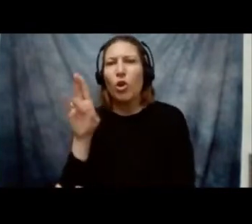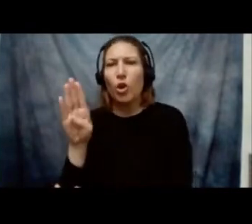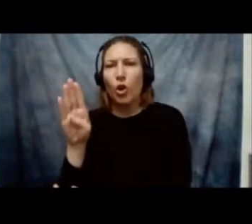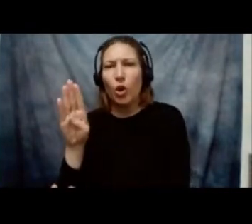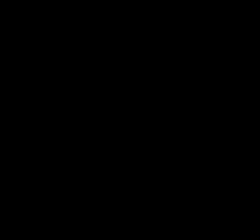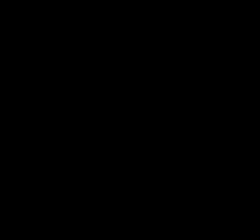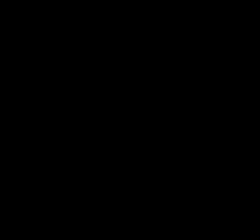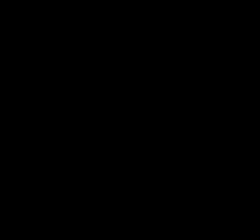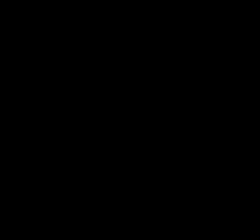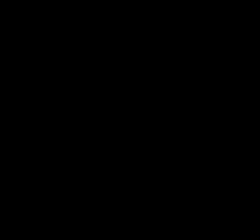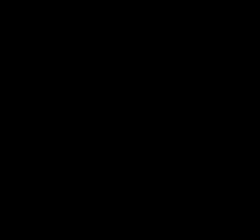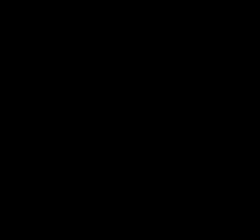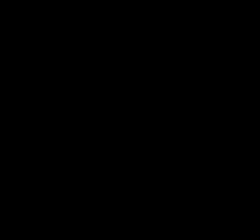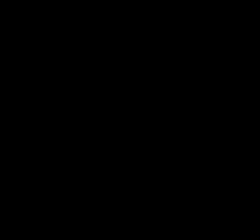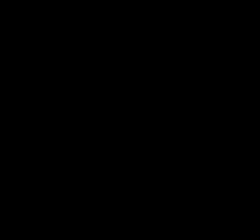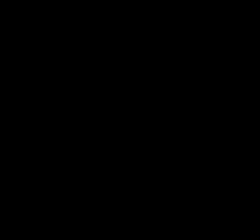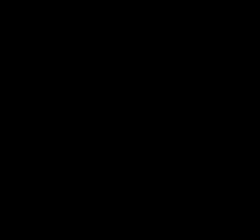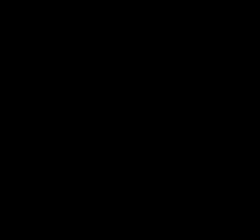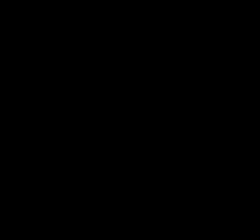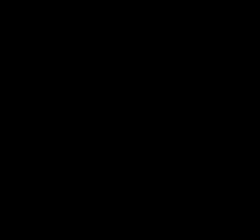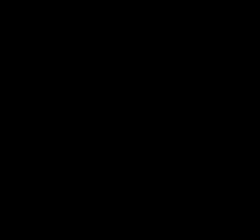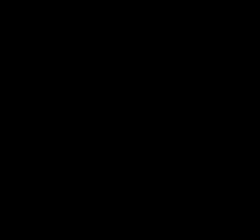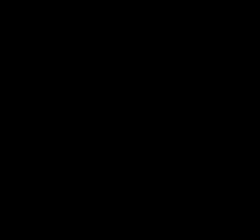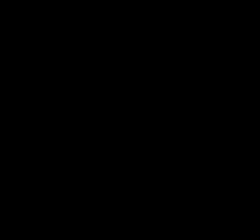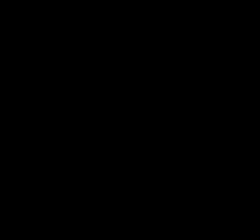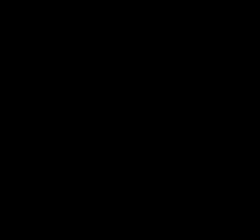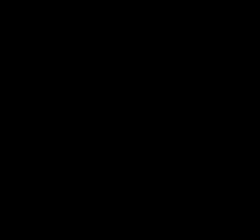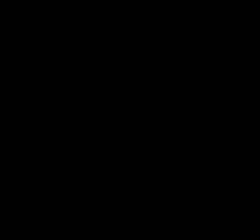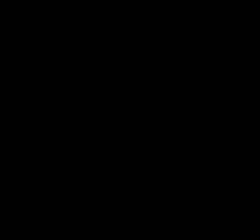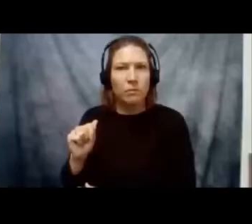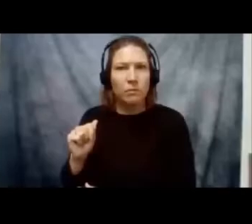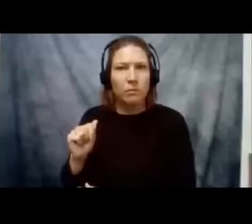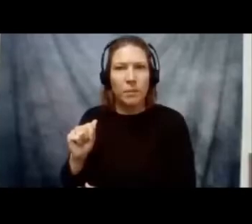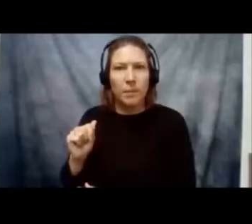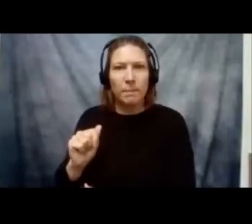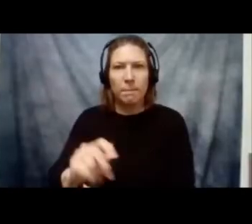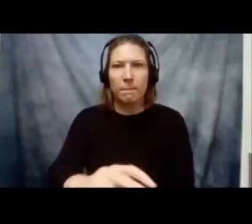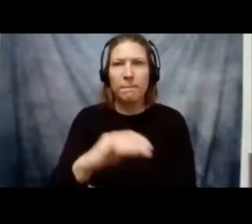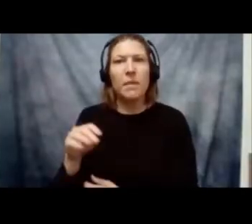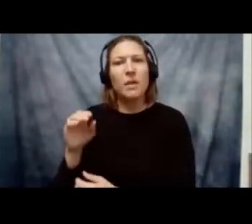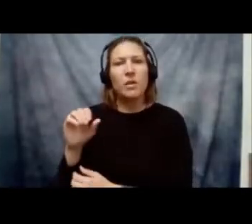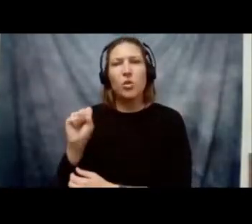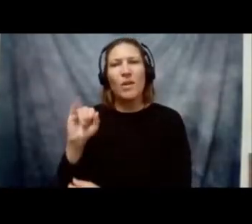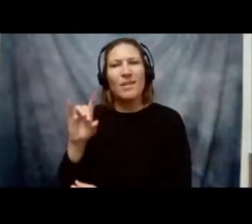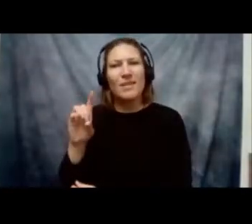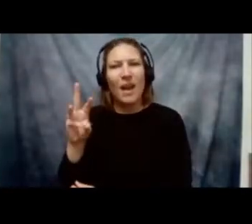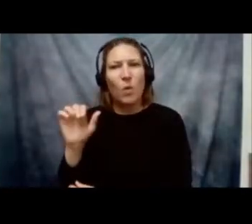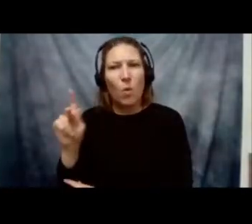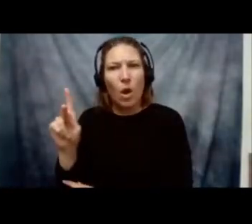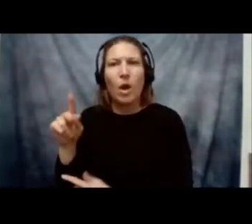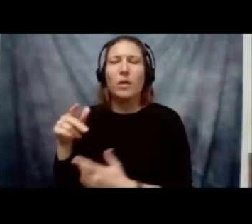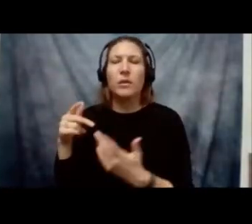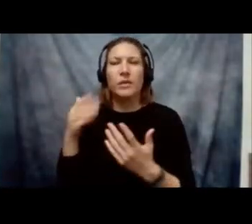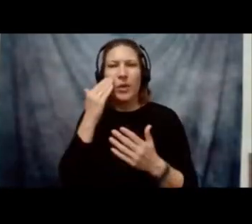um 99 invisible writes about the again the link there is is on the site um that you can read about